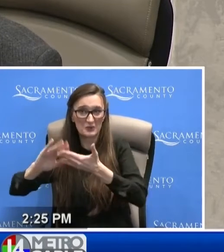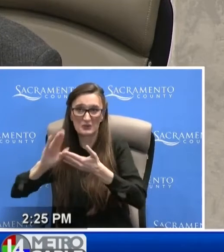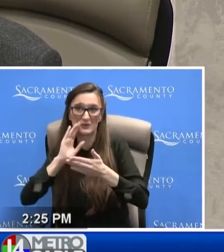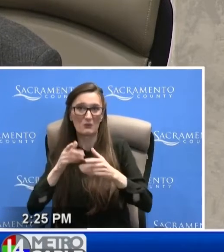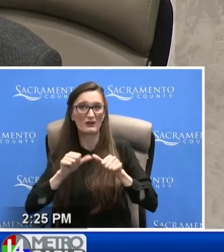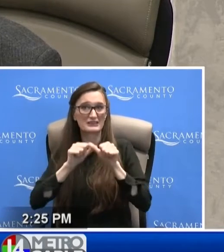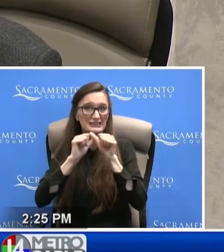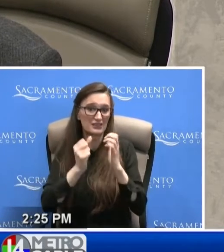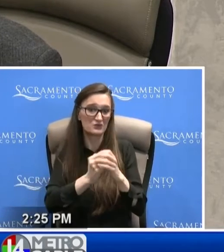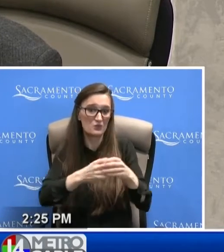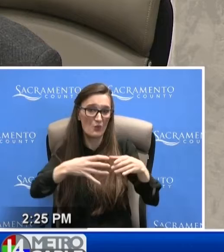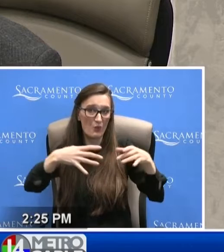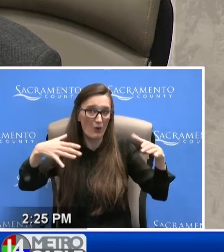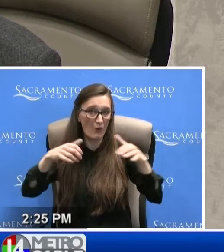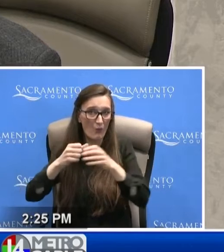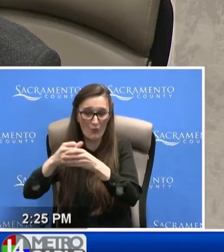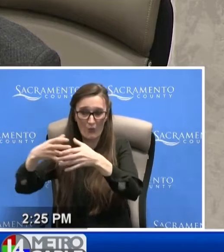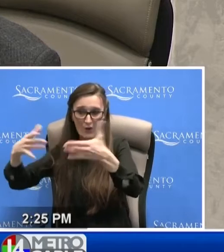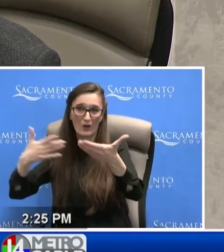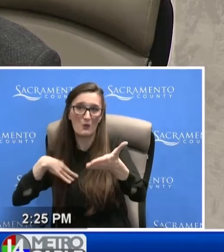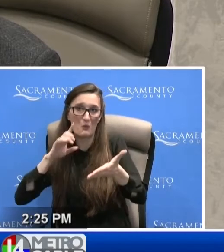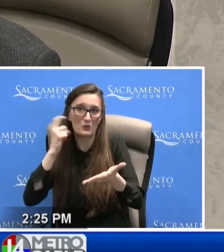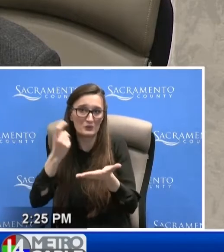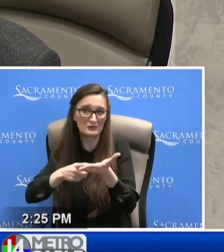you know, neighborhoods populated and folks